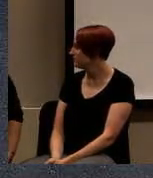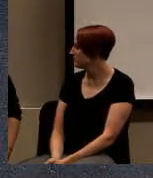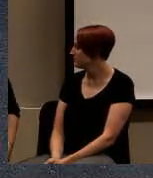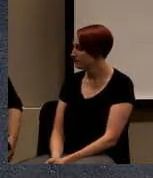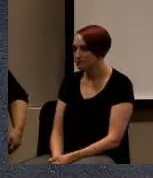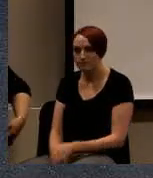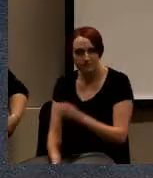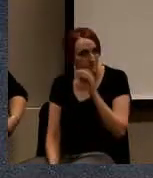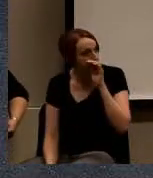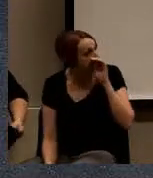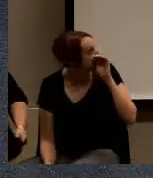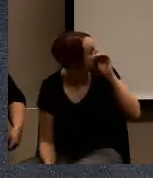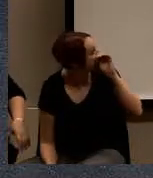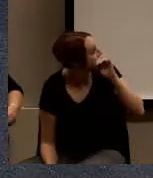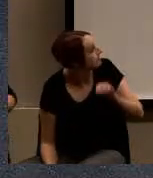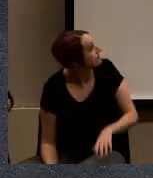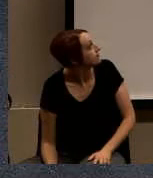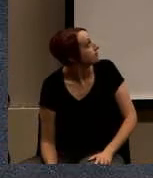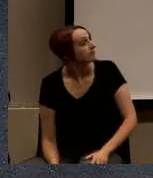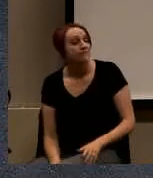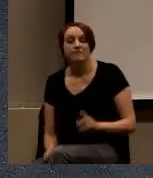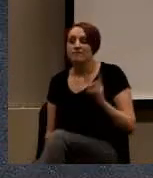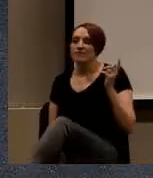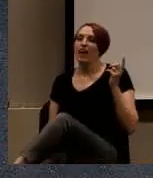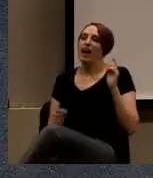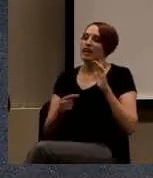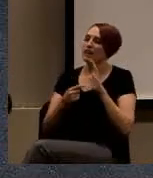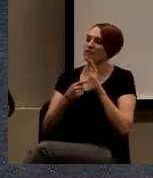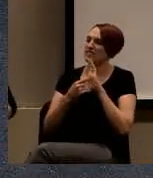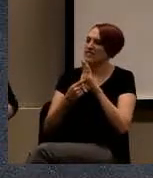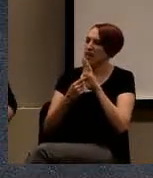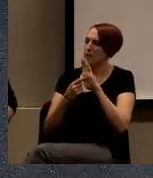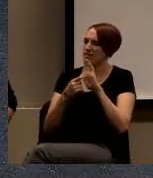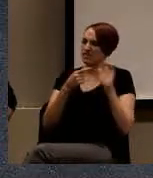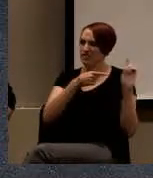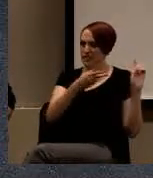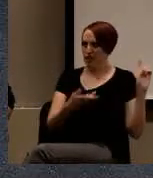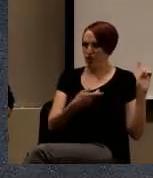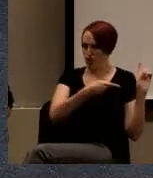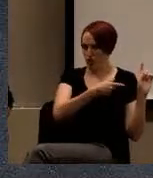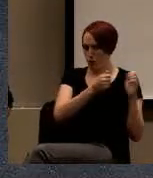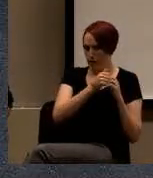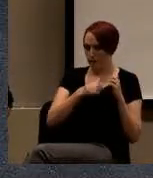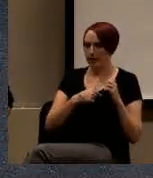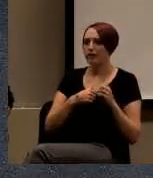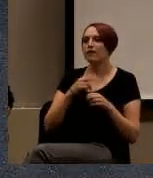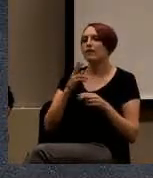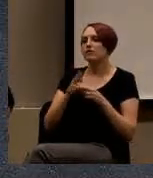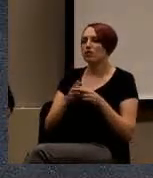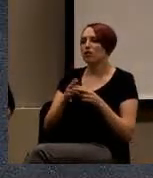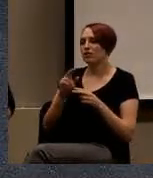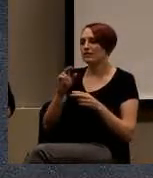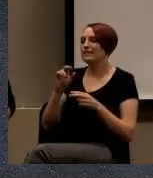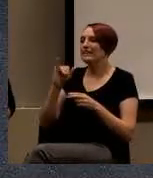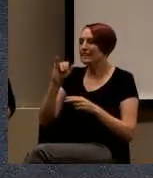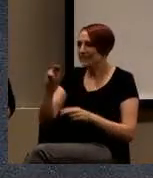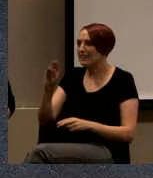This is another great one and I have samples of this one here. This is always a popular one. This is called the In Case of Emergency card.